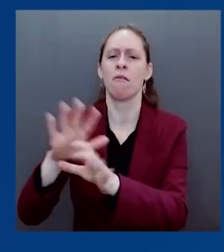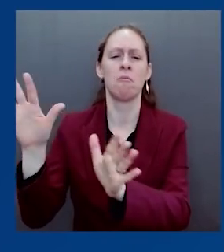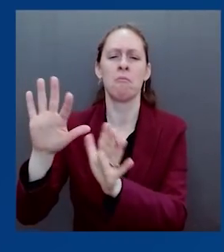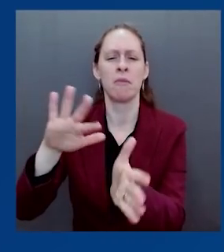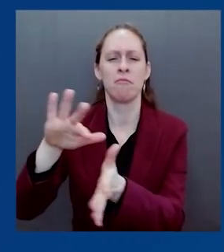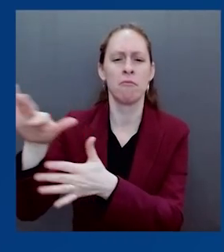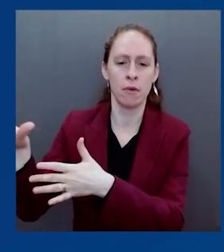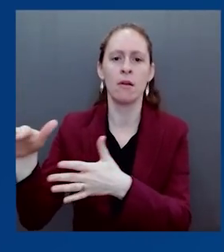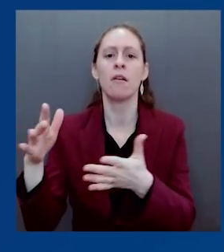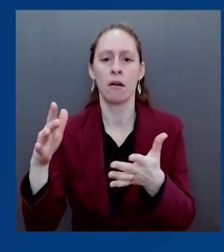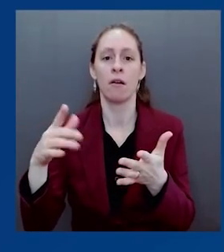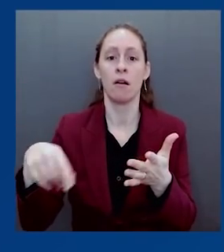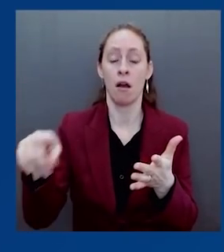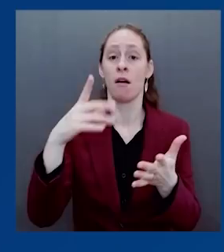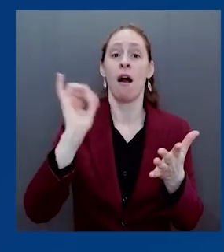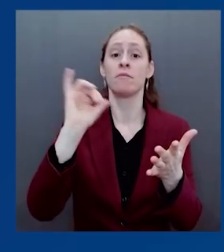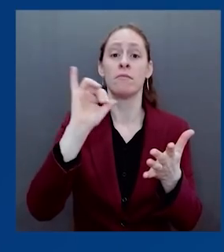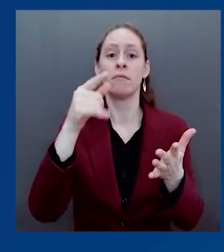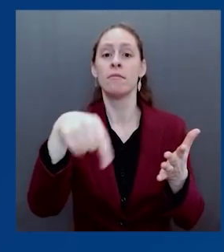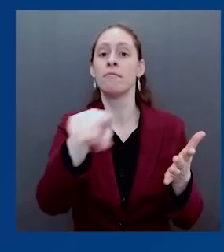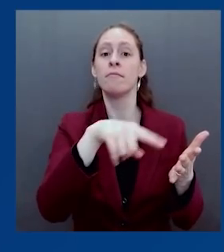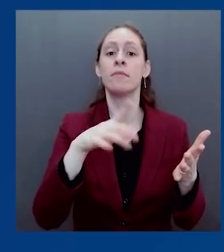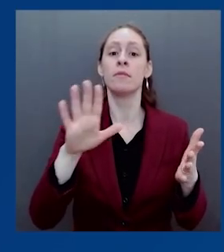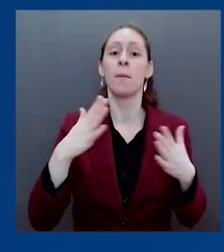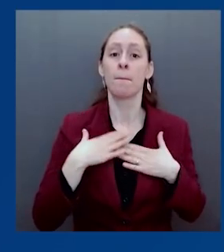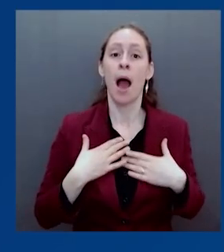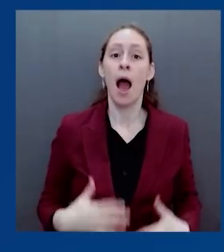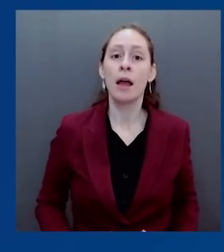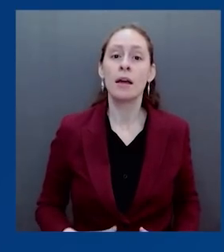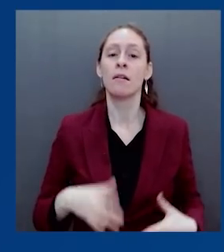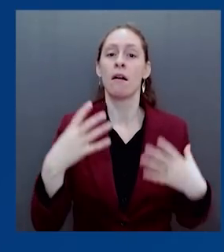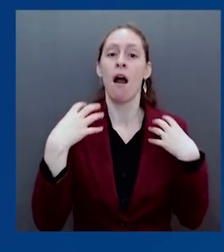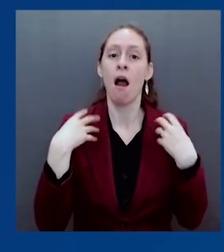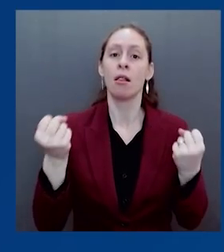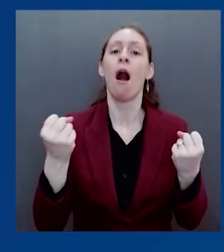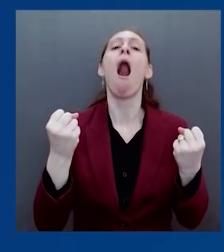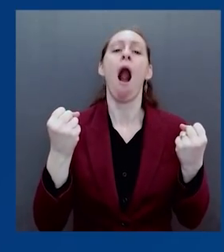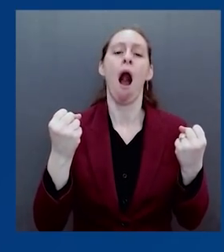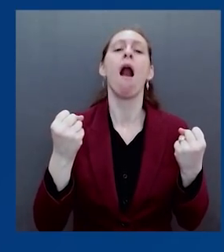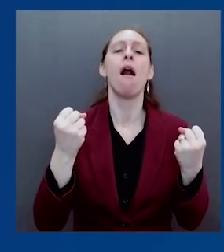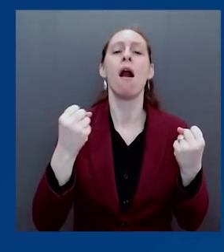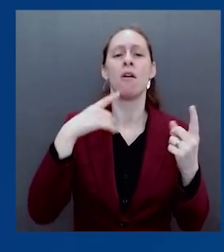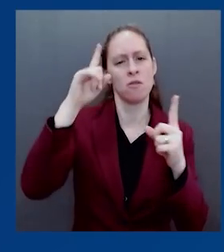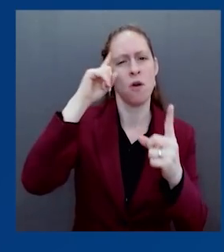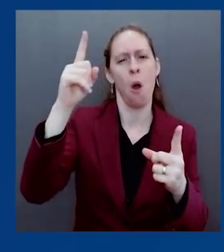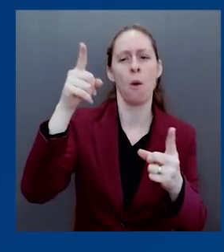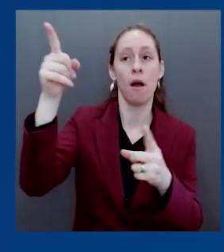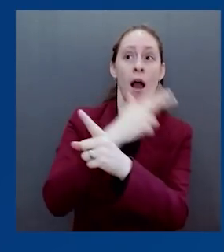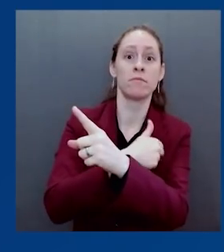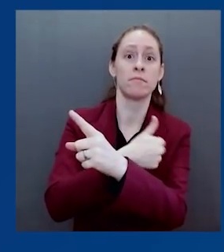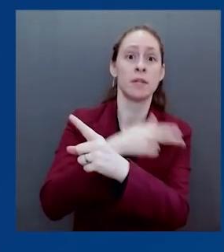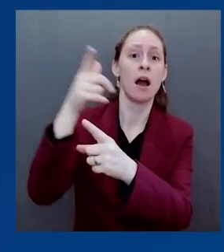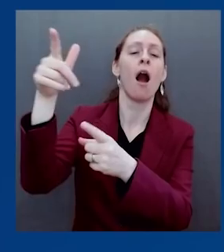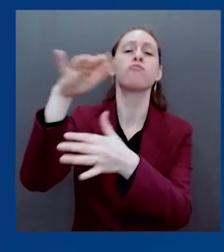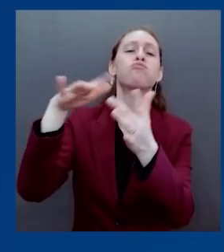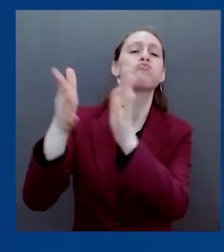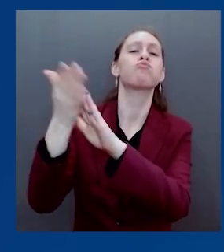should be given to patients with the highest risk of progression. So, let's take a look at that. Next slide.